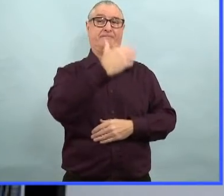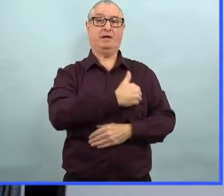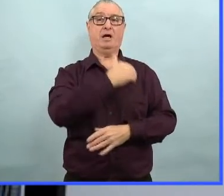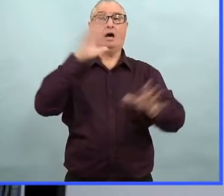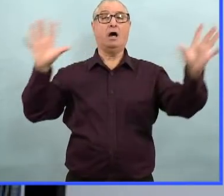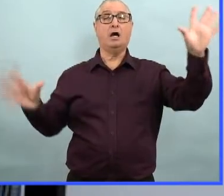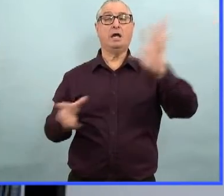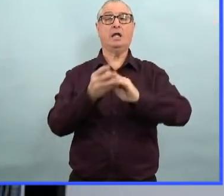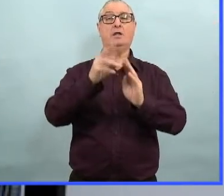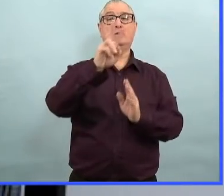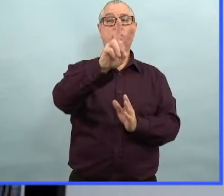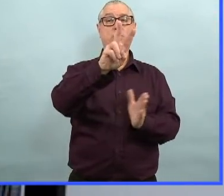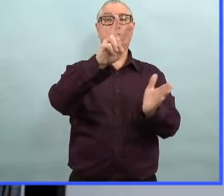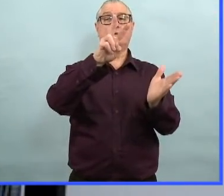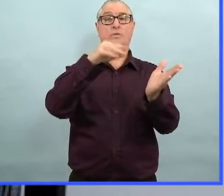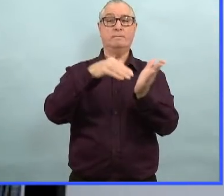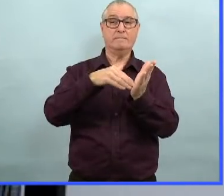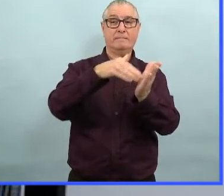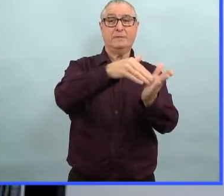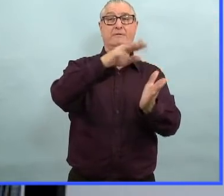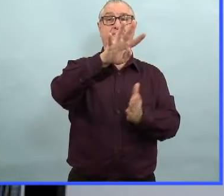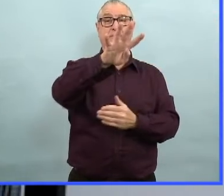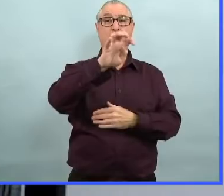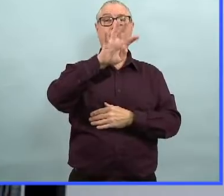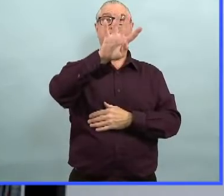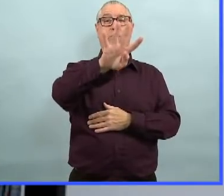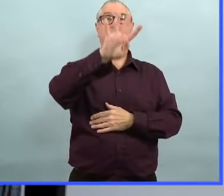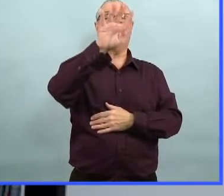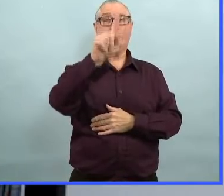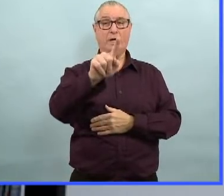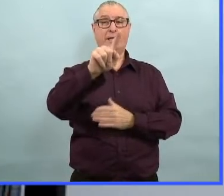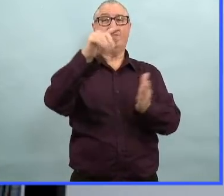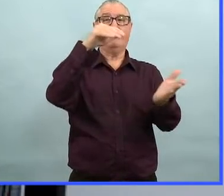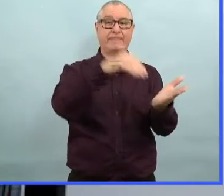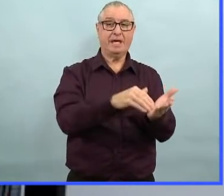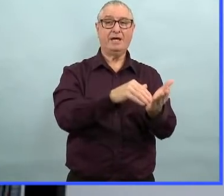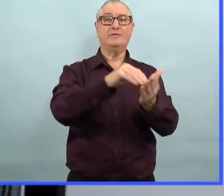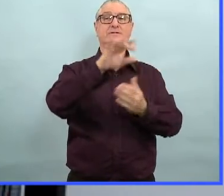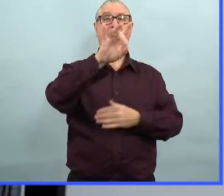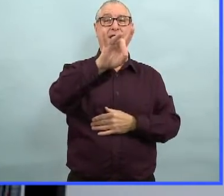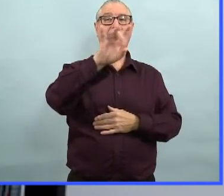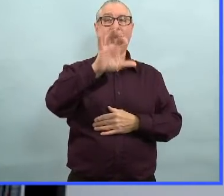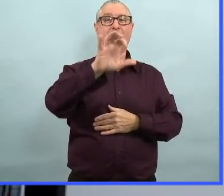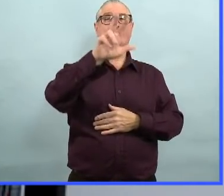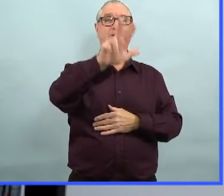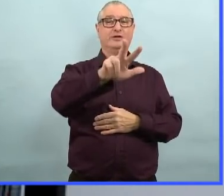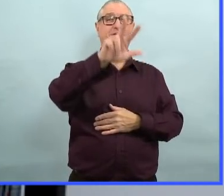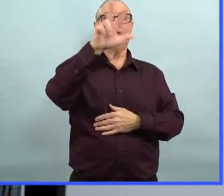more than 234 thousand manitobans have also received their third dose of a coven 19 vaccine